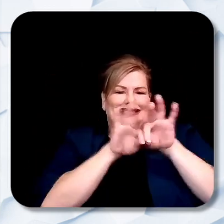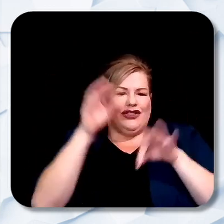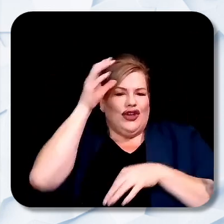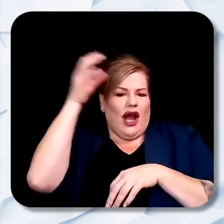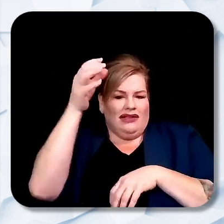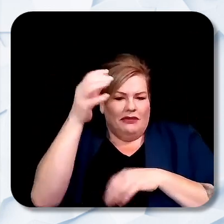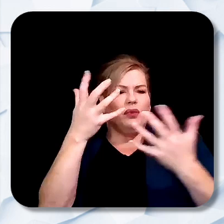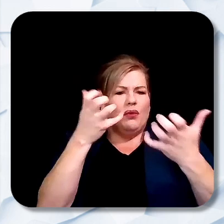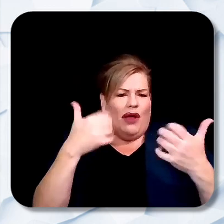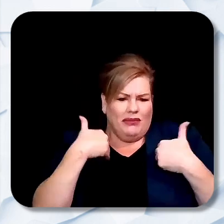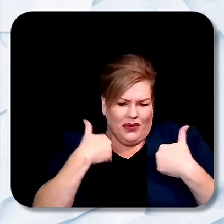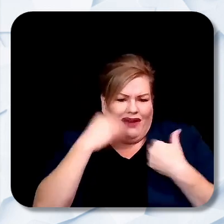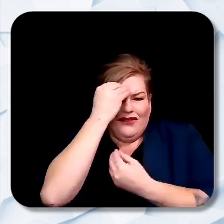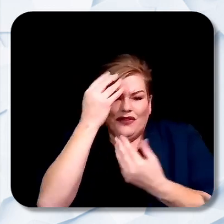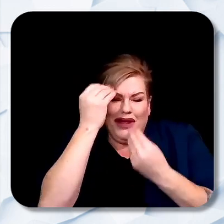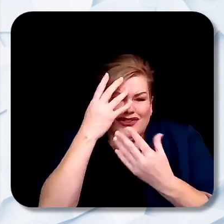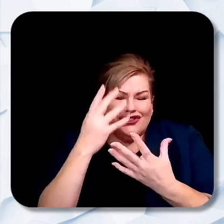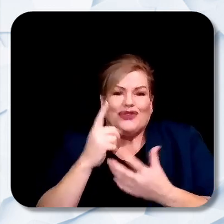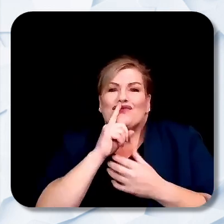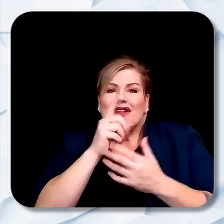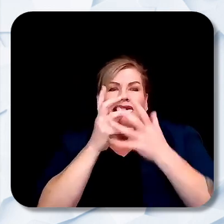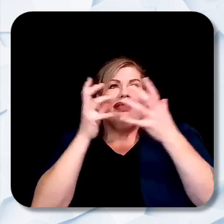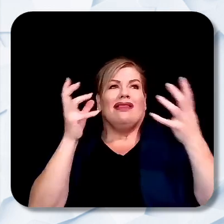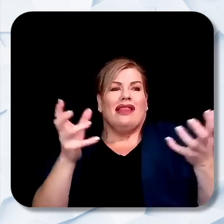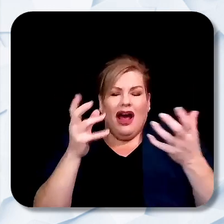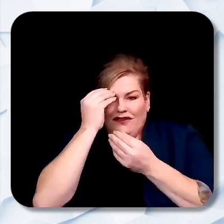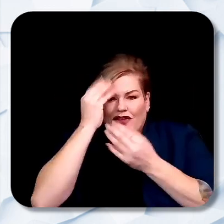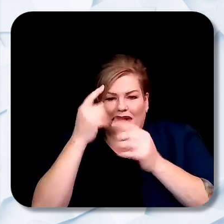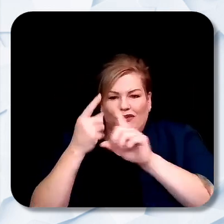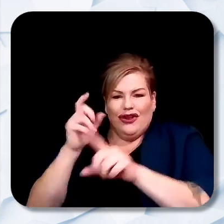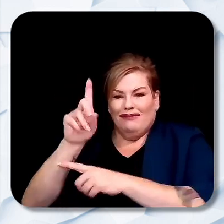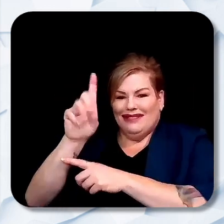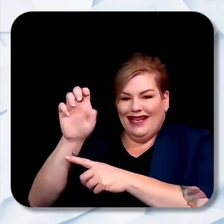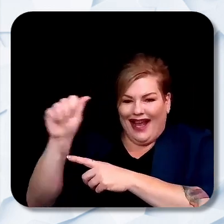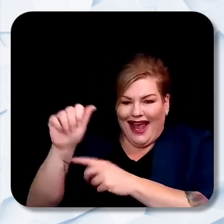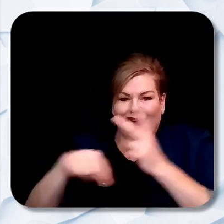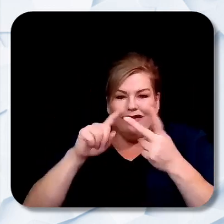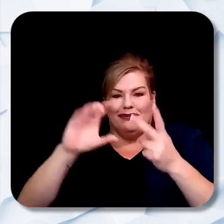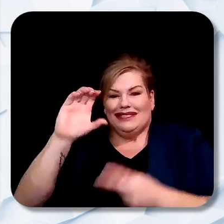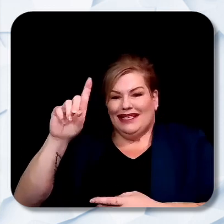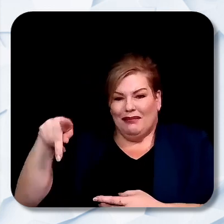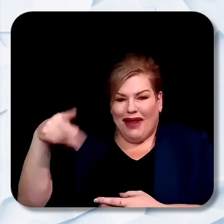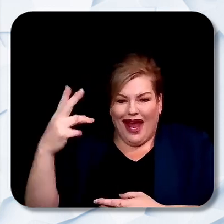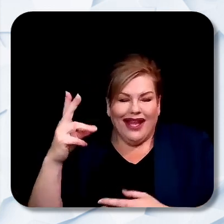There was such great information that was shared by the da Um by also CDPH, as well as Laura,